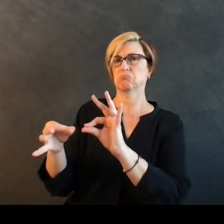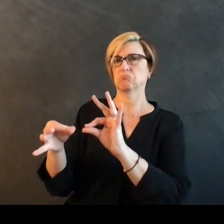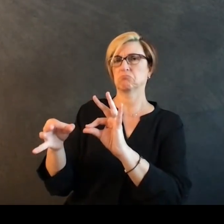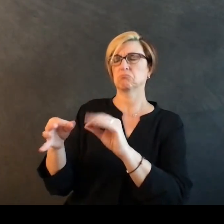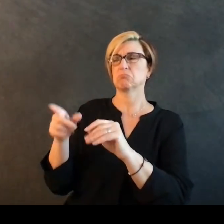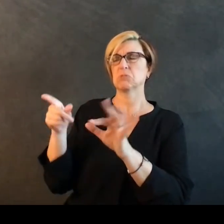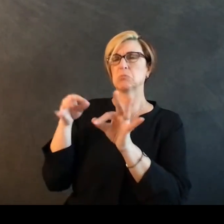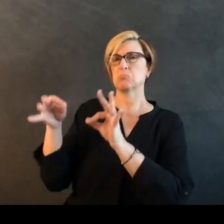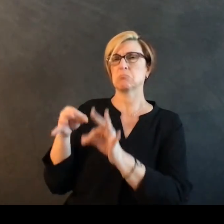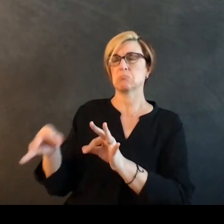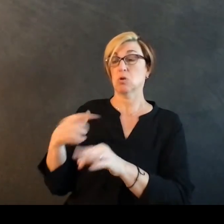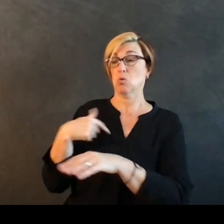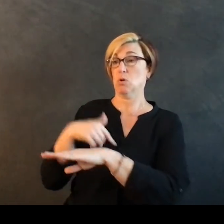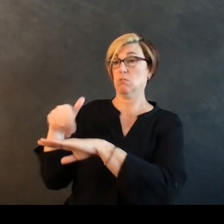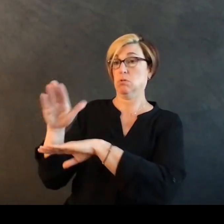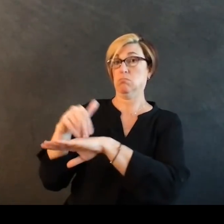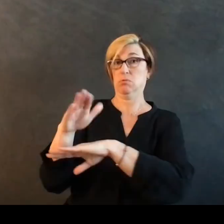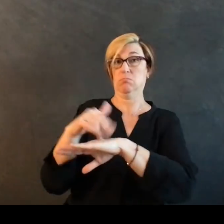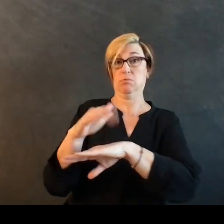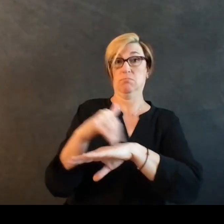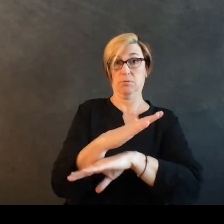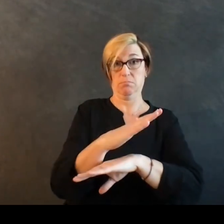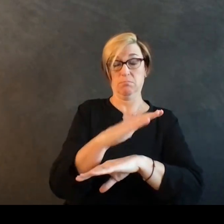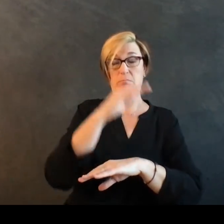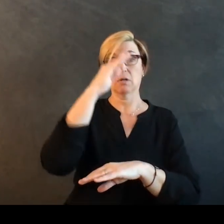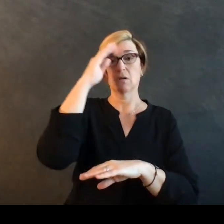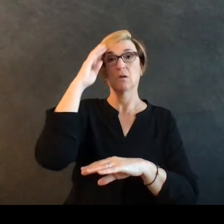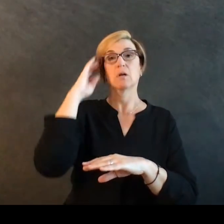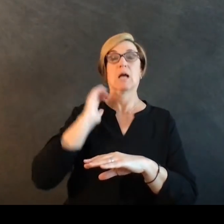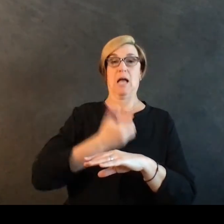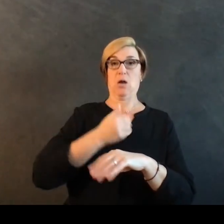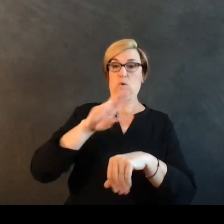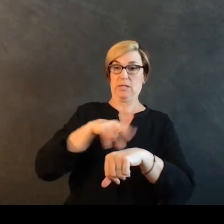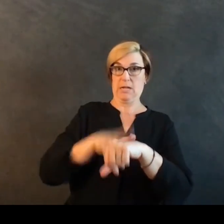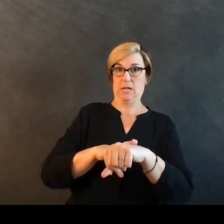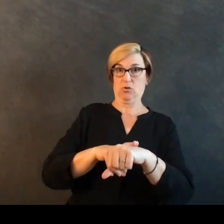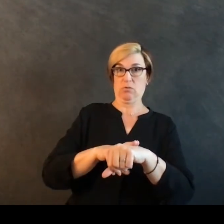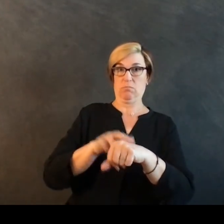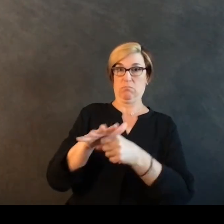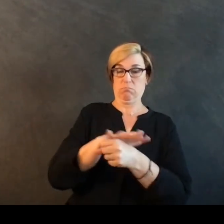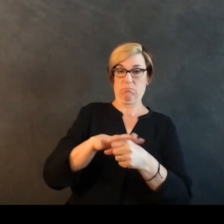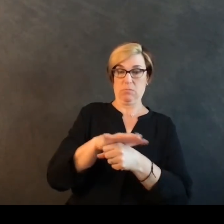the strategic national stockpile but also in identifying on the commercial